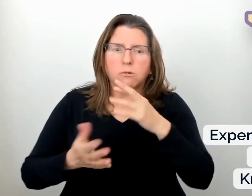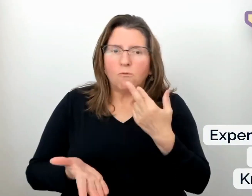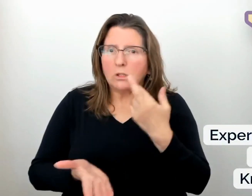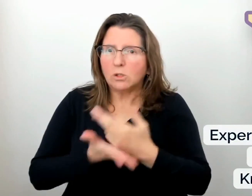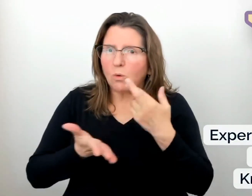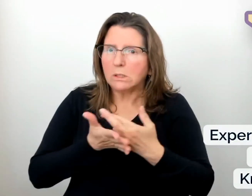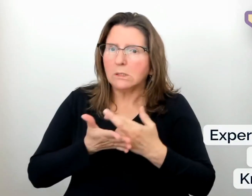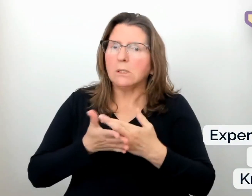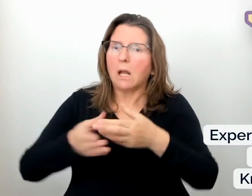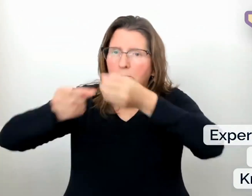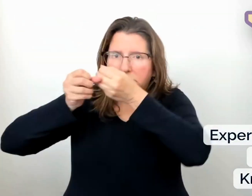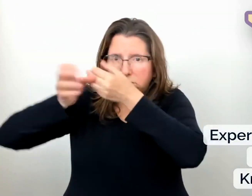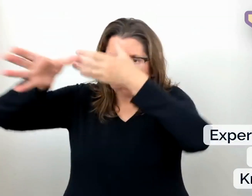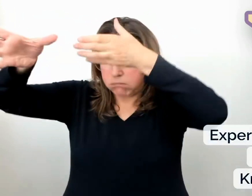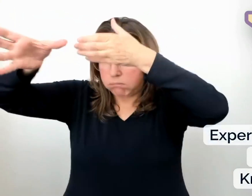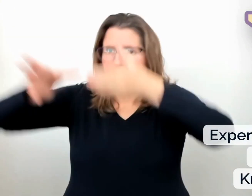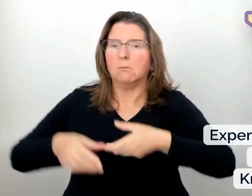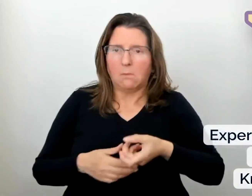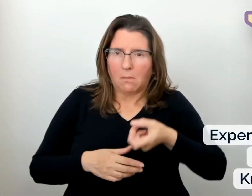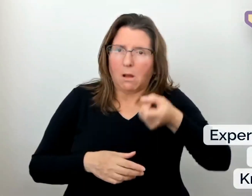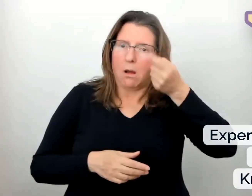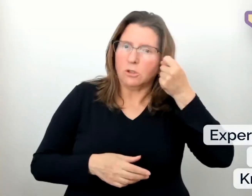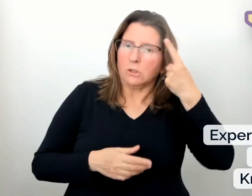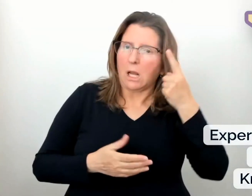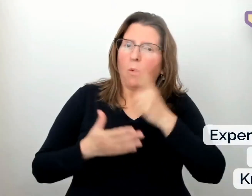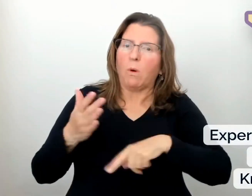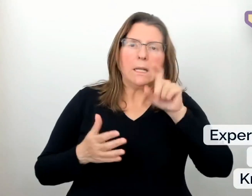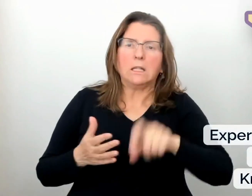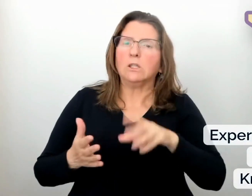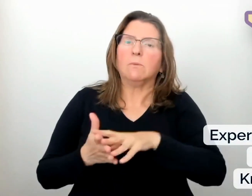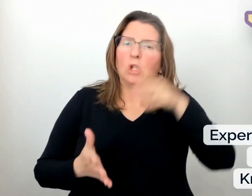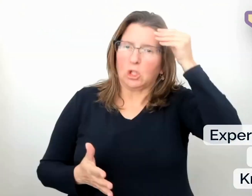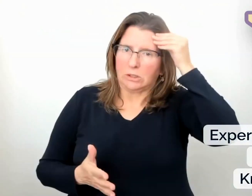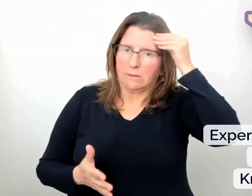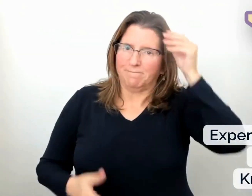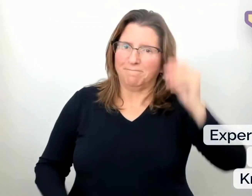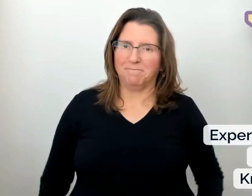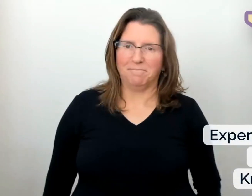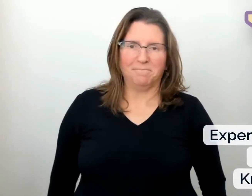They will become knowledgeable, resourceful and independent learners.